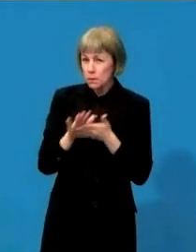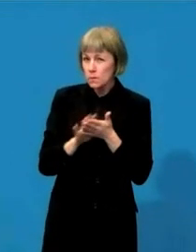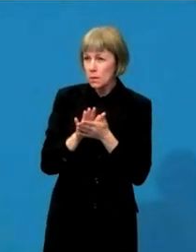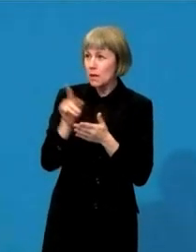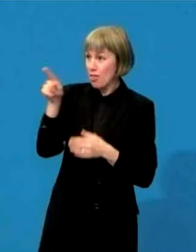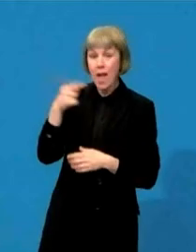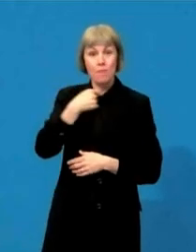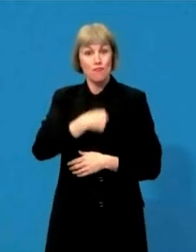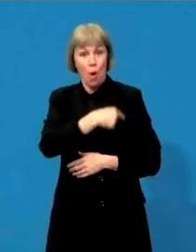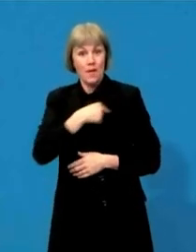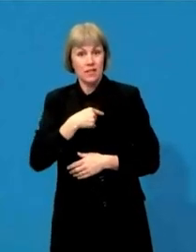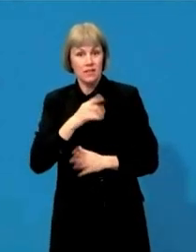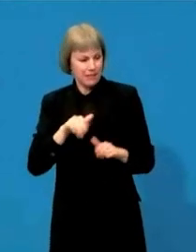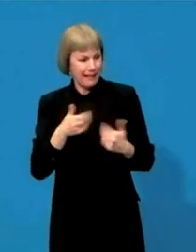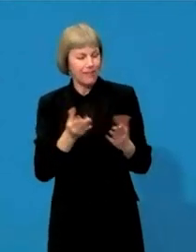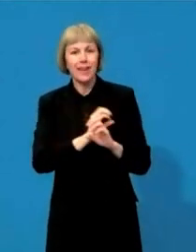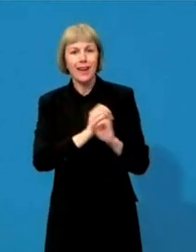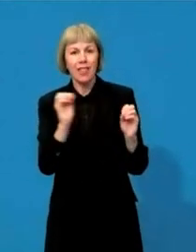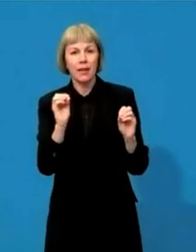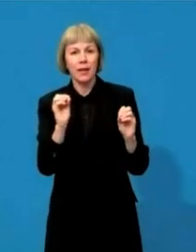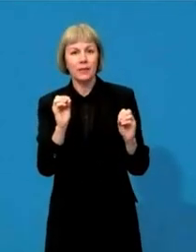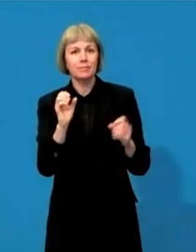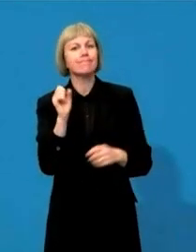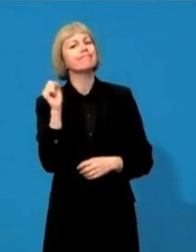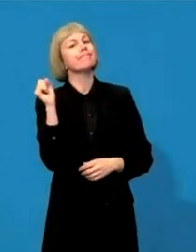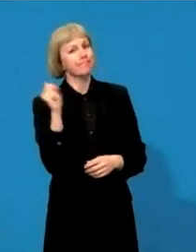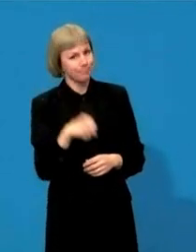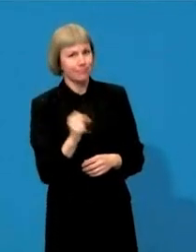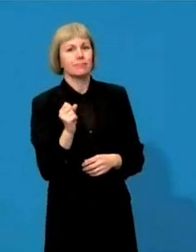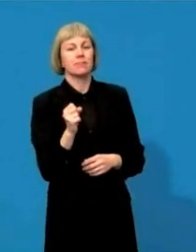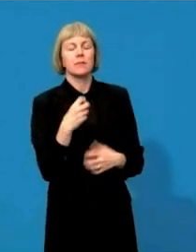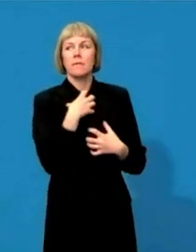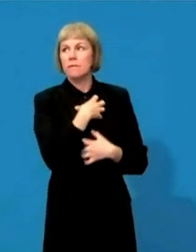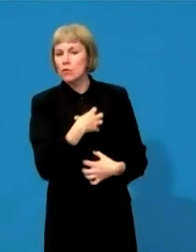Yes. And the frustrating thing for me is the NDIA were warned about that.